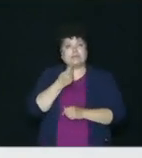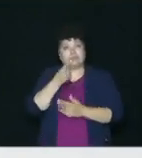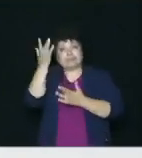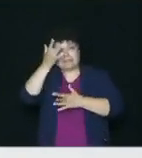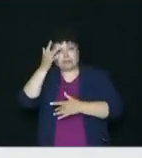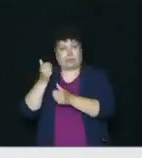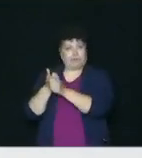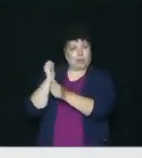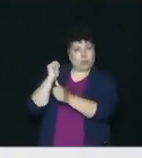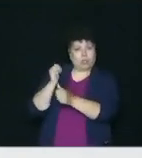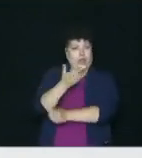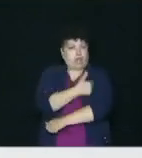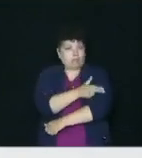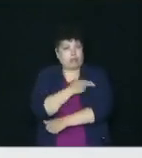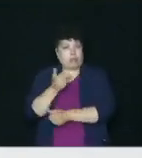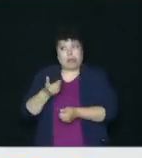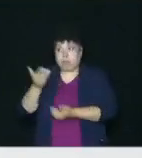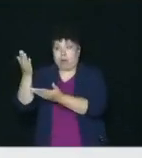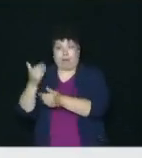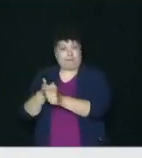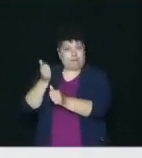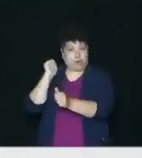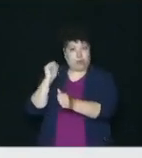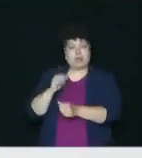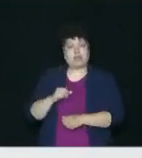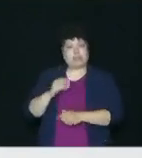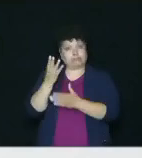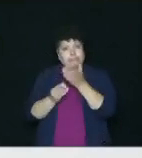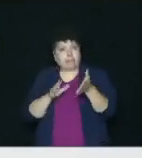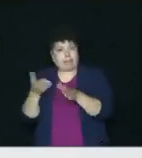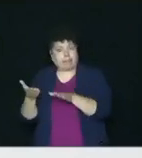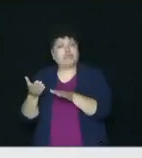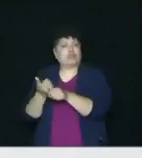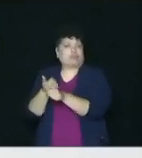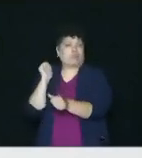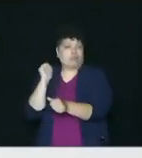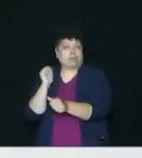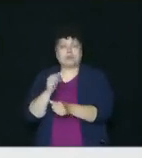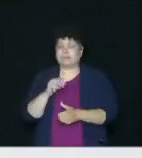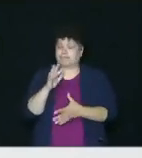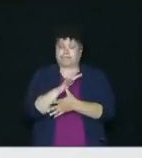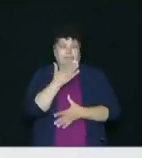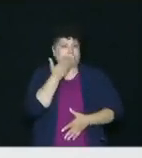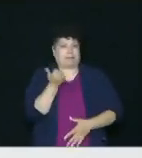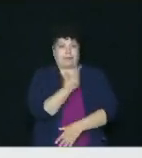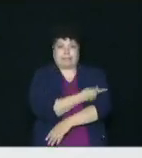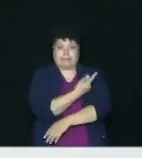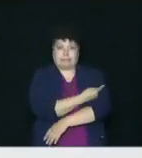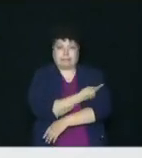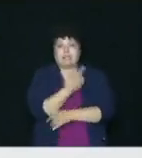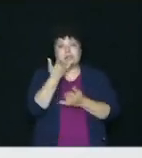[ End of Interpretation ] WITH RESPONSE TO THE COVID-19 PANDEMIC, REMAINS ONE OF THE MOST EFFECTIVE WAYS TO PREVENT